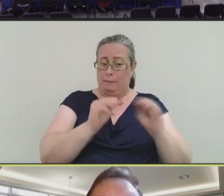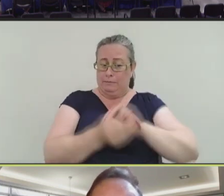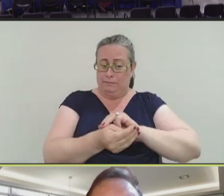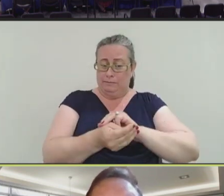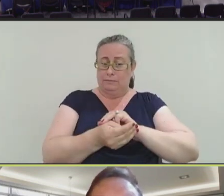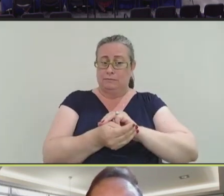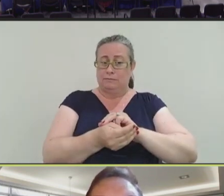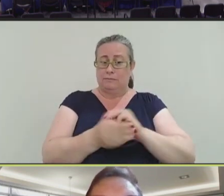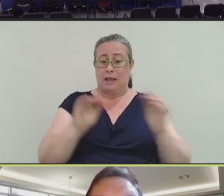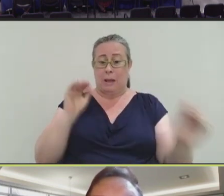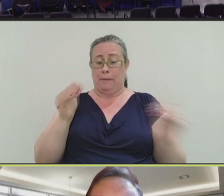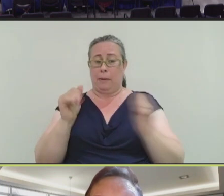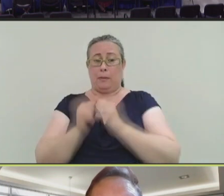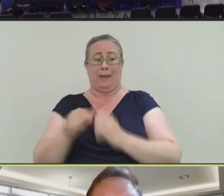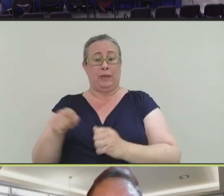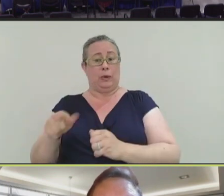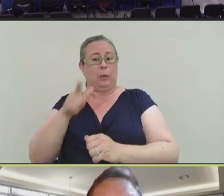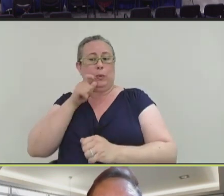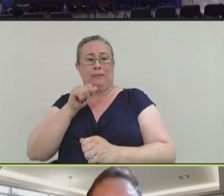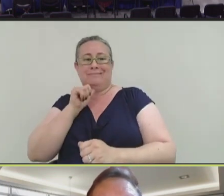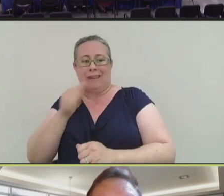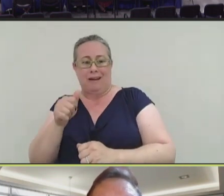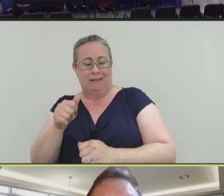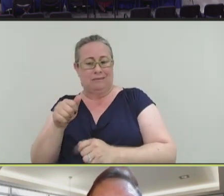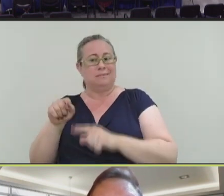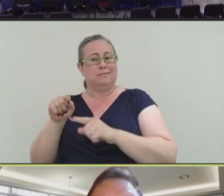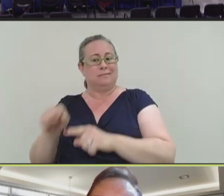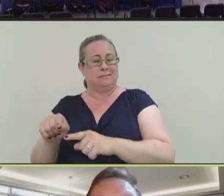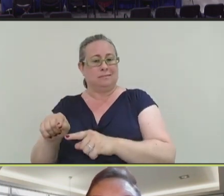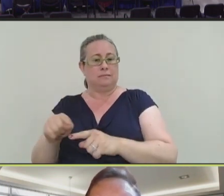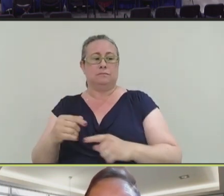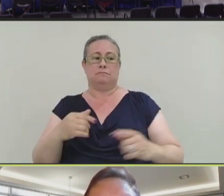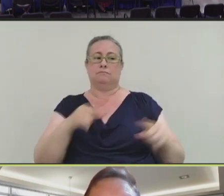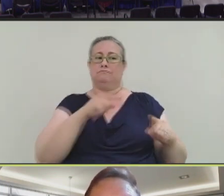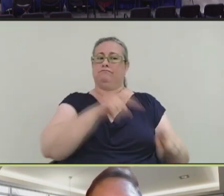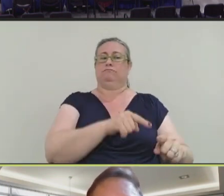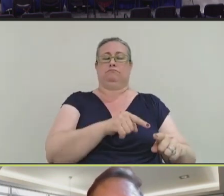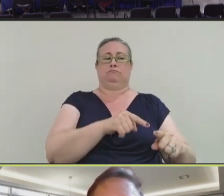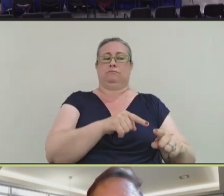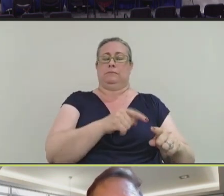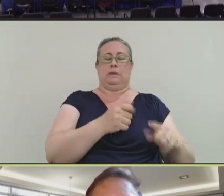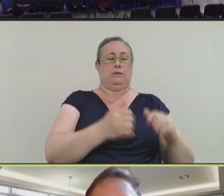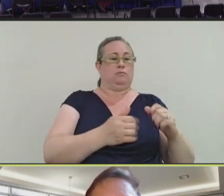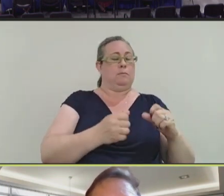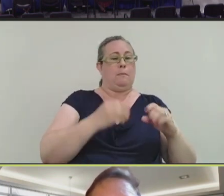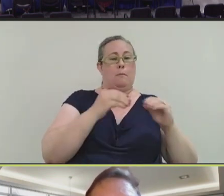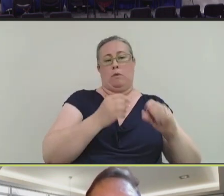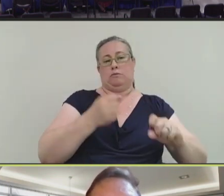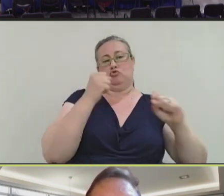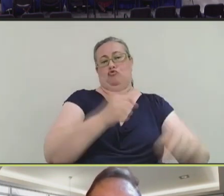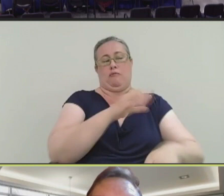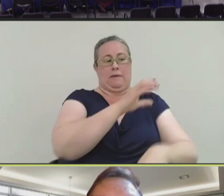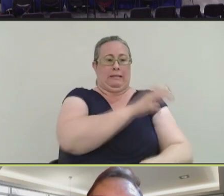compared to those that did not respond, had superior clinical outcomes. Both the